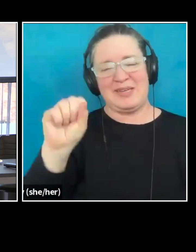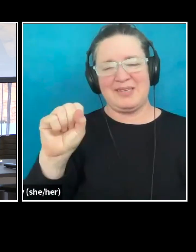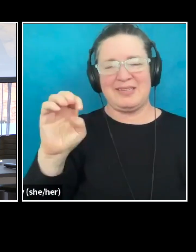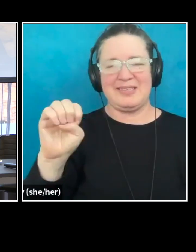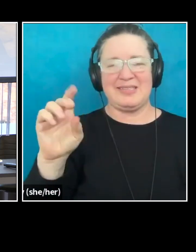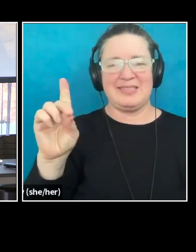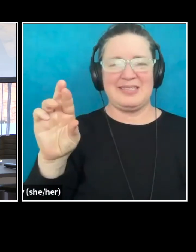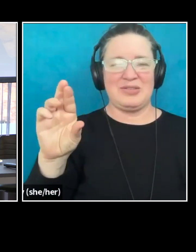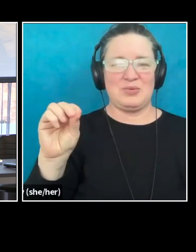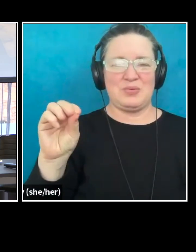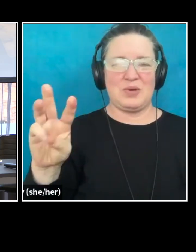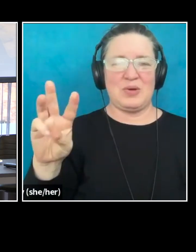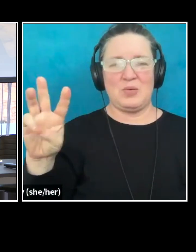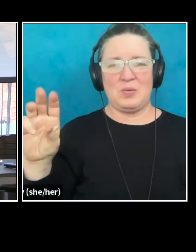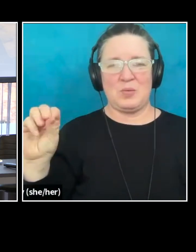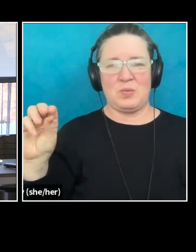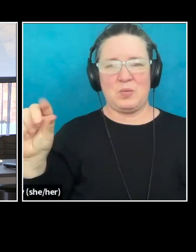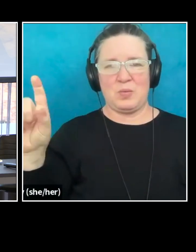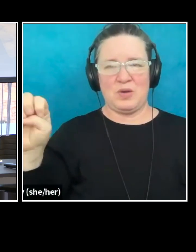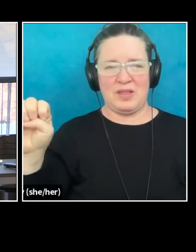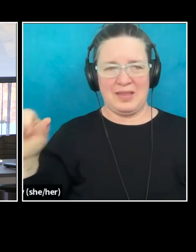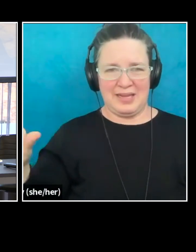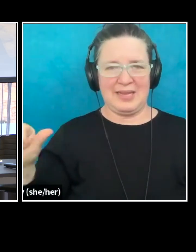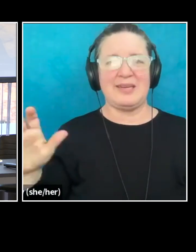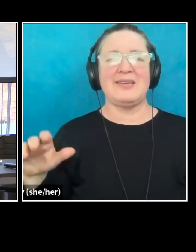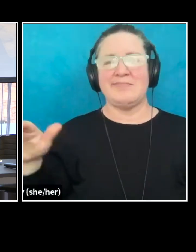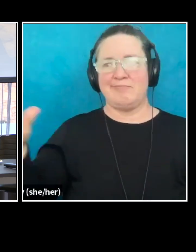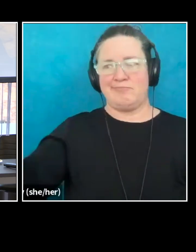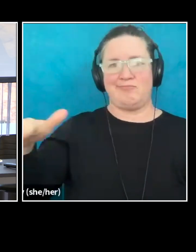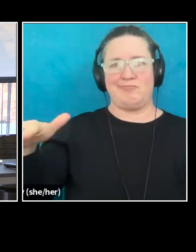one of the elected officials who represents the downtown Sedro-Woolley area which is this really